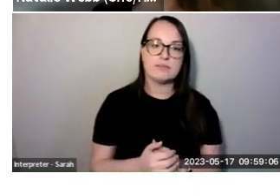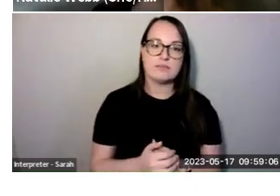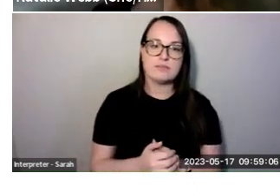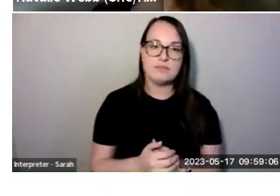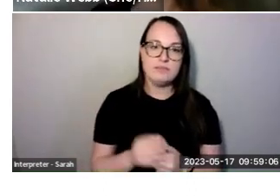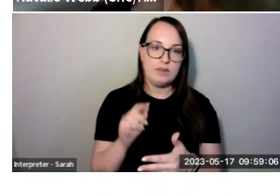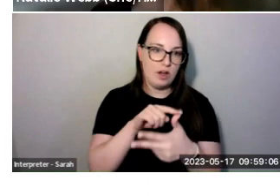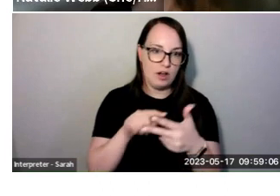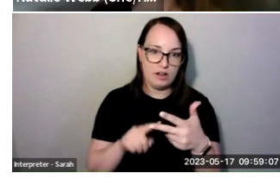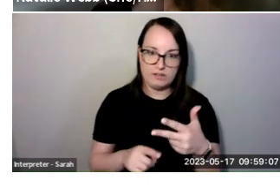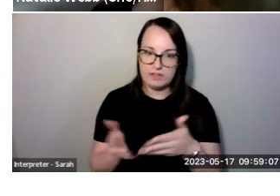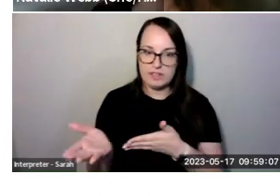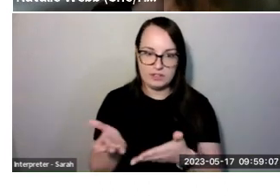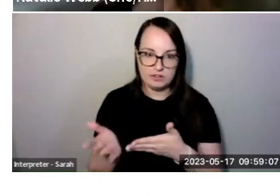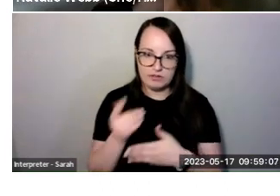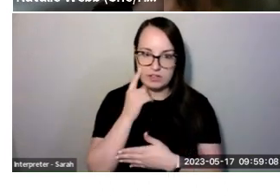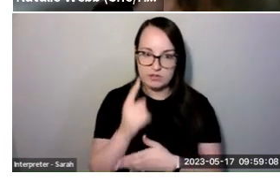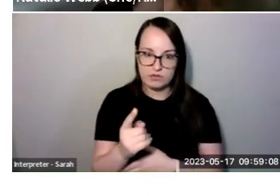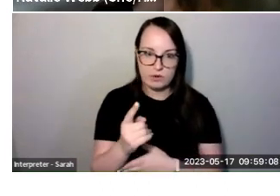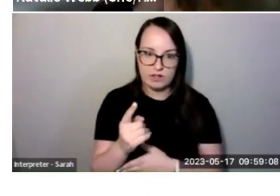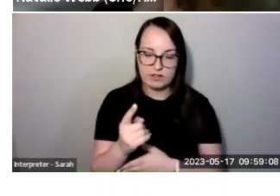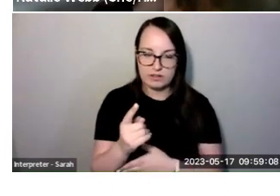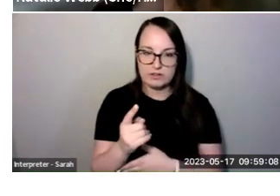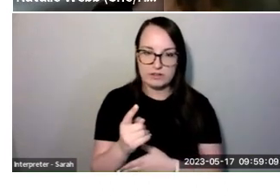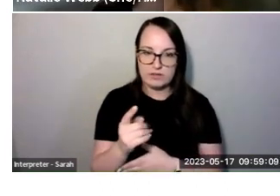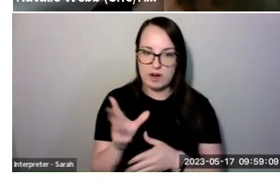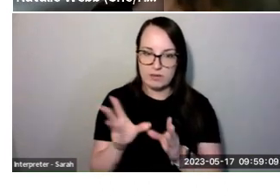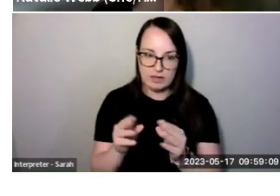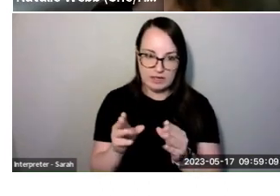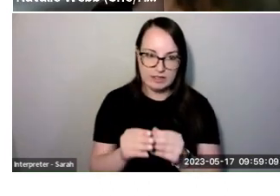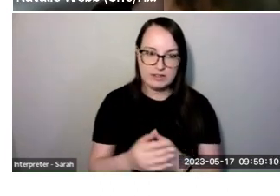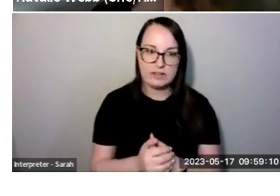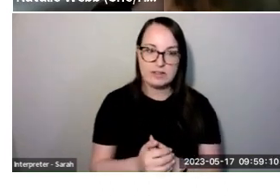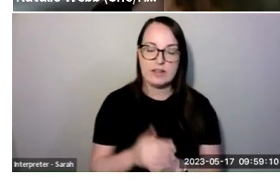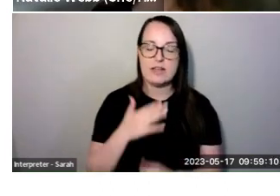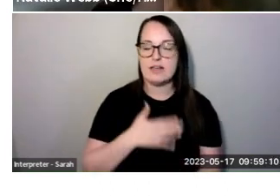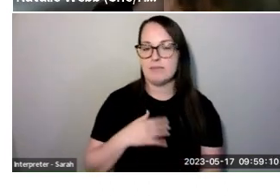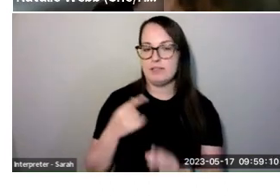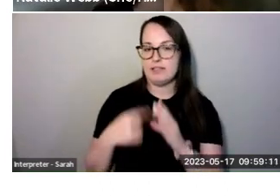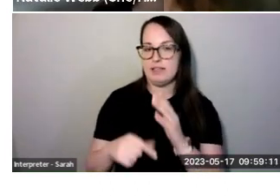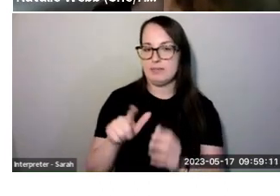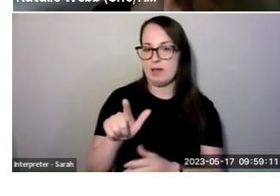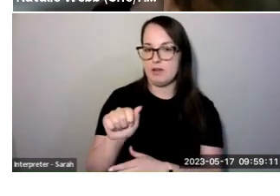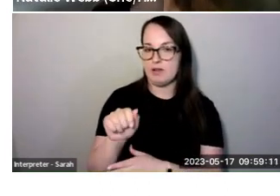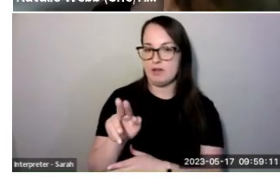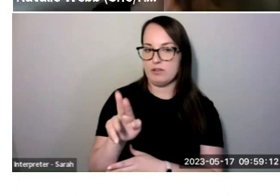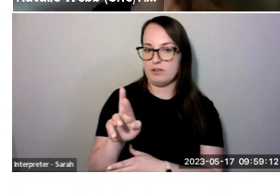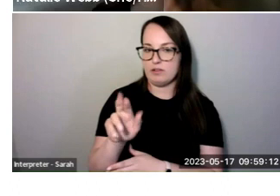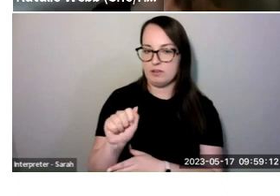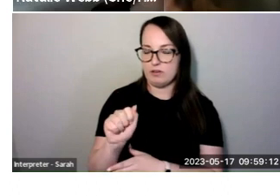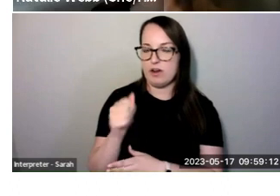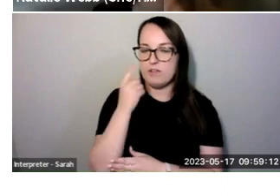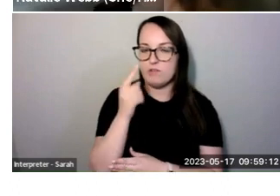sponsors to pay for interpretation, live caption, our sessions. If you would like to learn more,